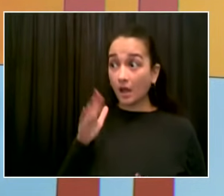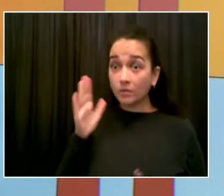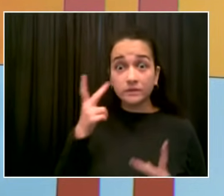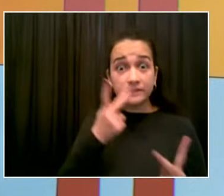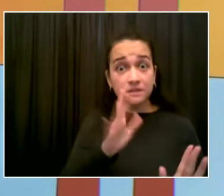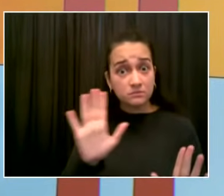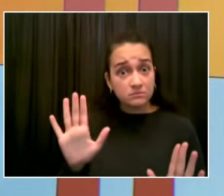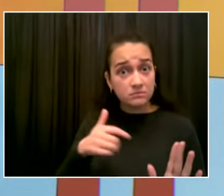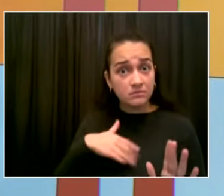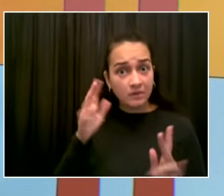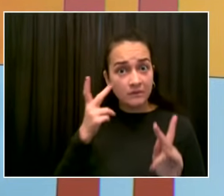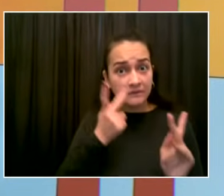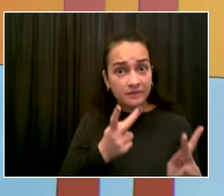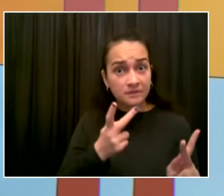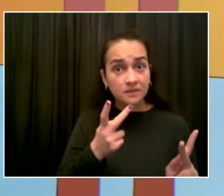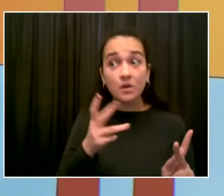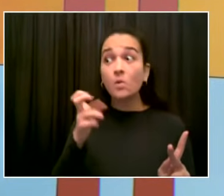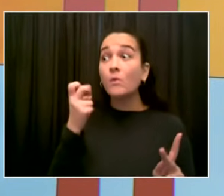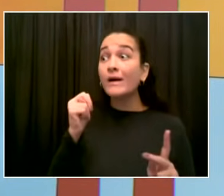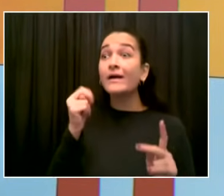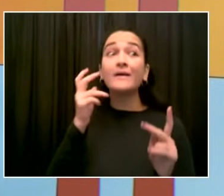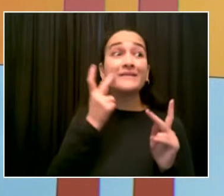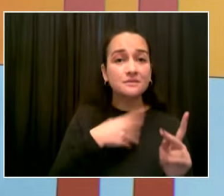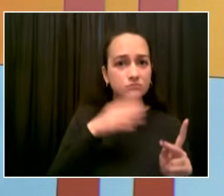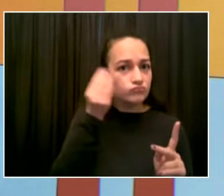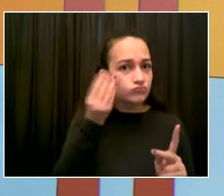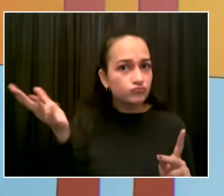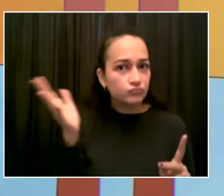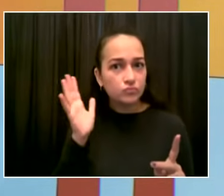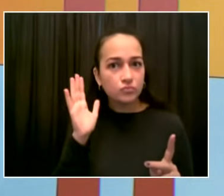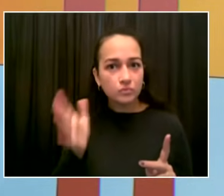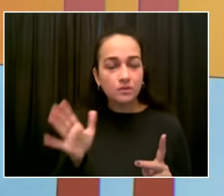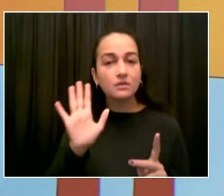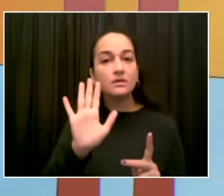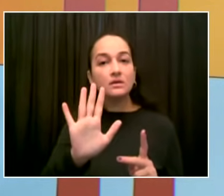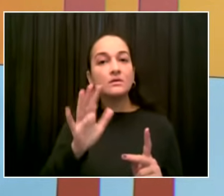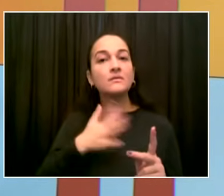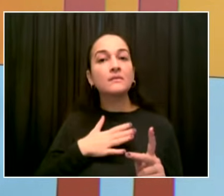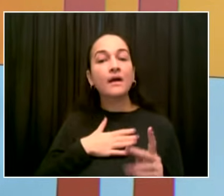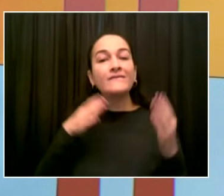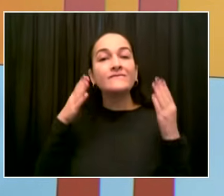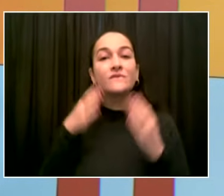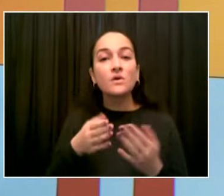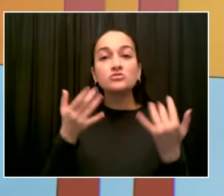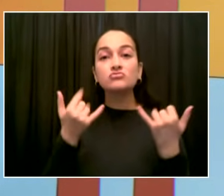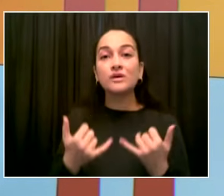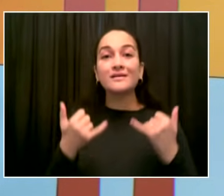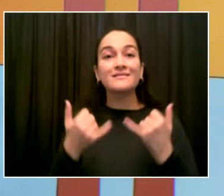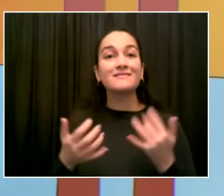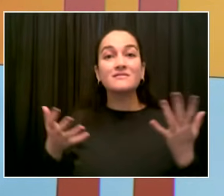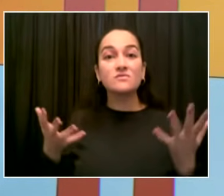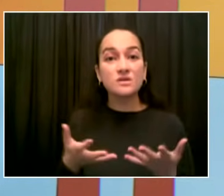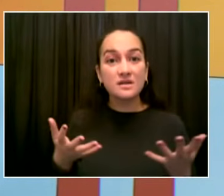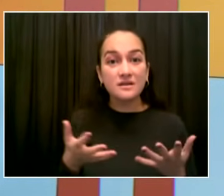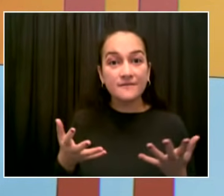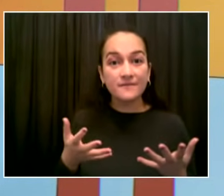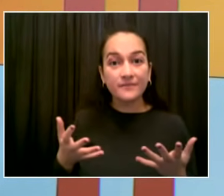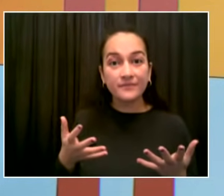CLEAR, I'LL BE GOING TO RIKERS. AS SOON AS I MAK E THE DECISION WHEN, I'LL LET YOU KNOW, BUT THE REAL ISSUE TO ME